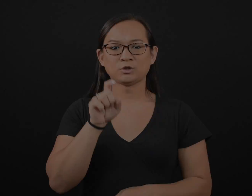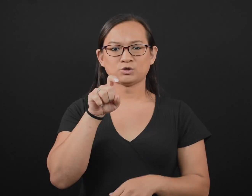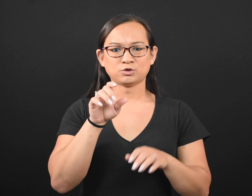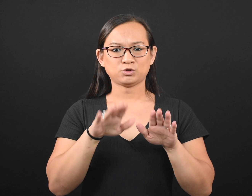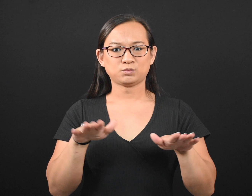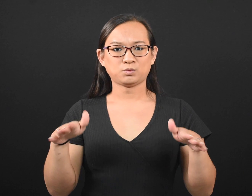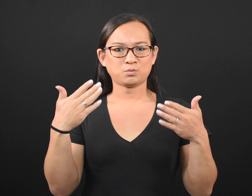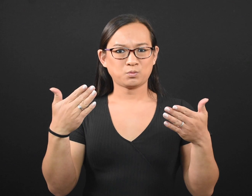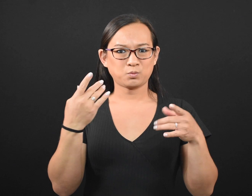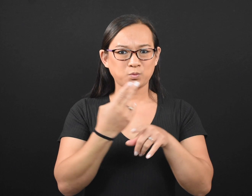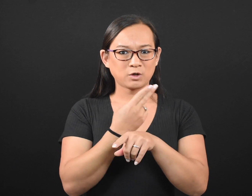Should children wear masks?